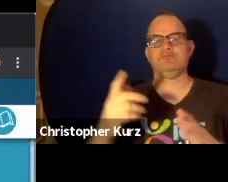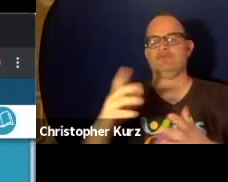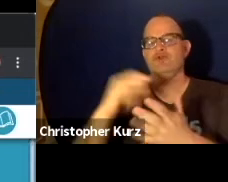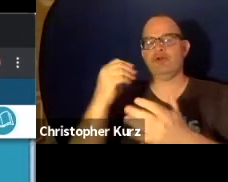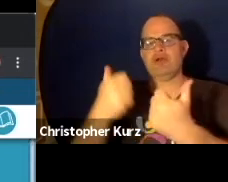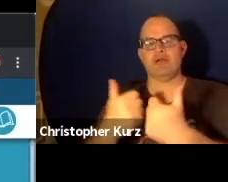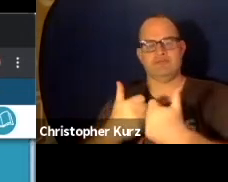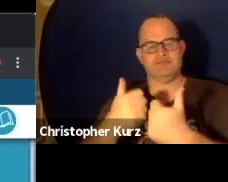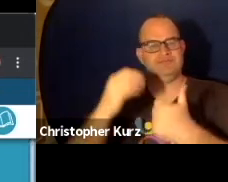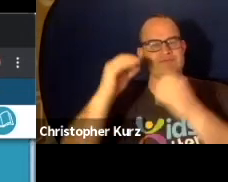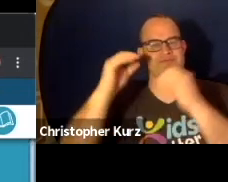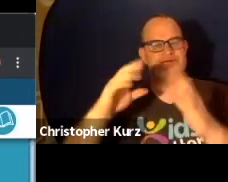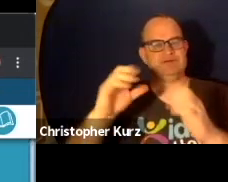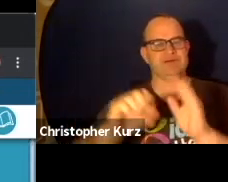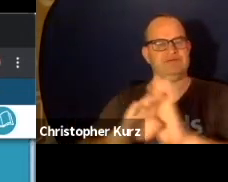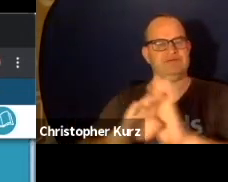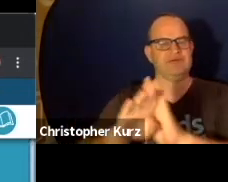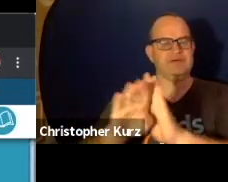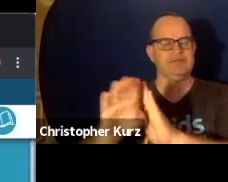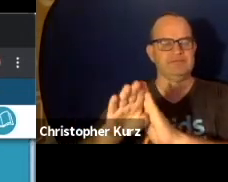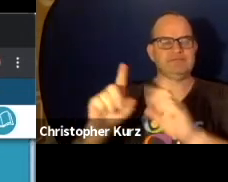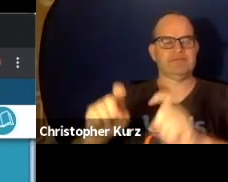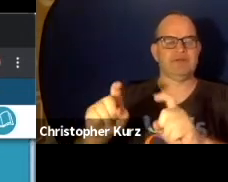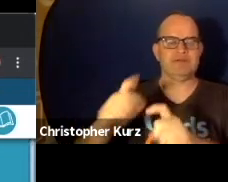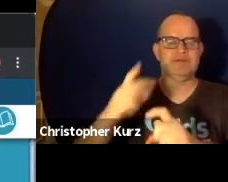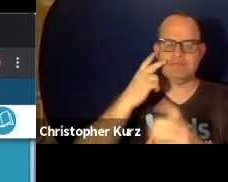We want them to look at these stories in both written